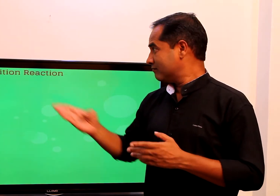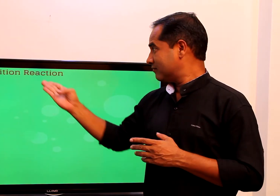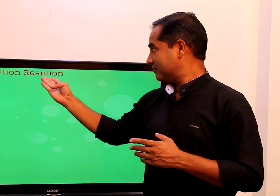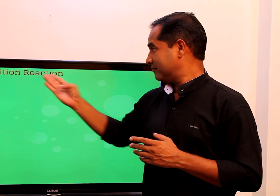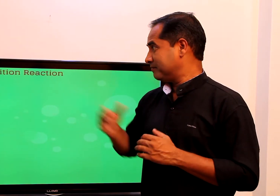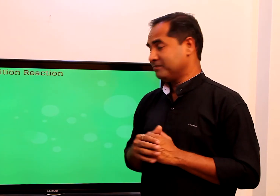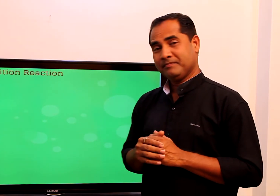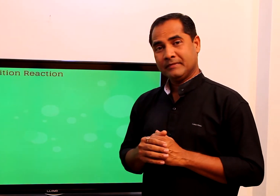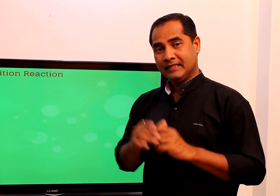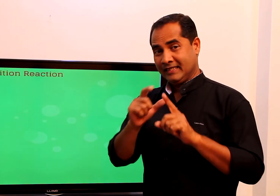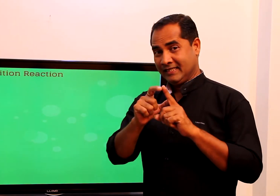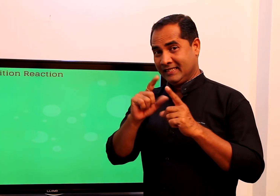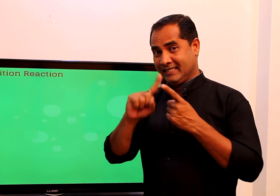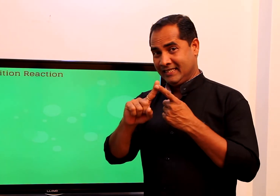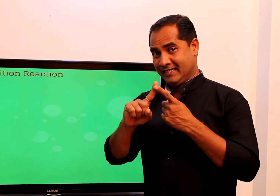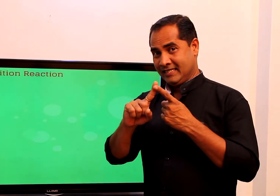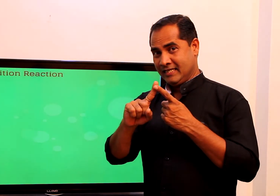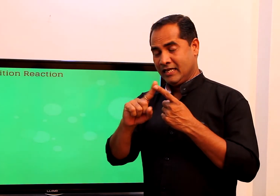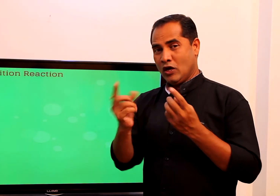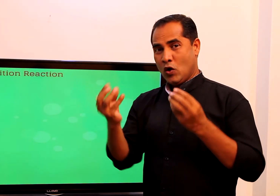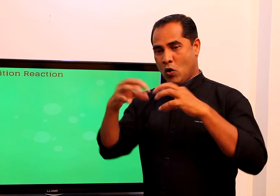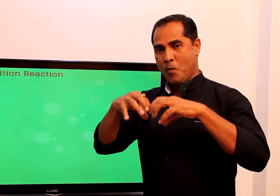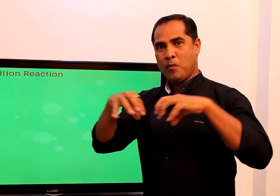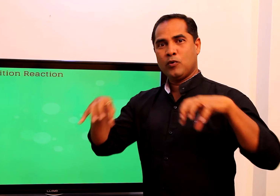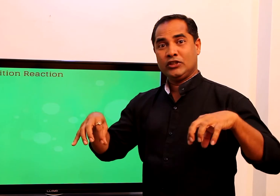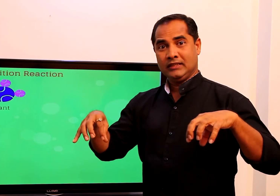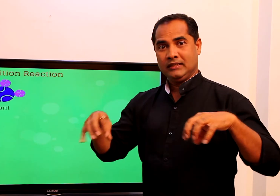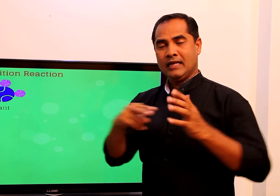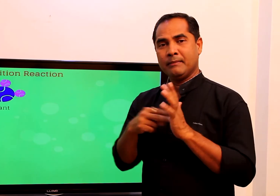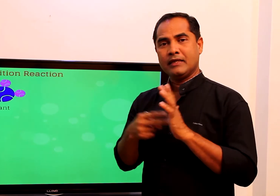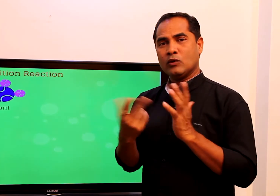Next, we would learn about decomposition reaction.